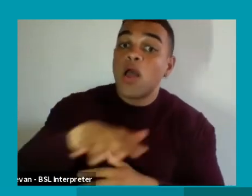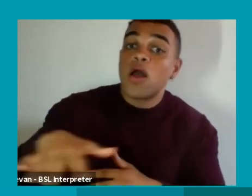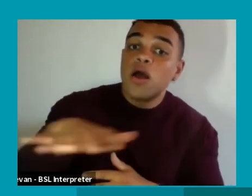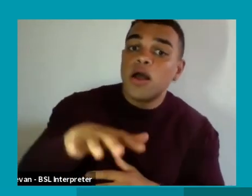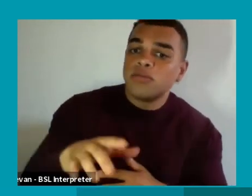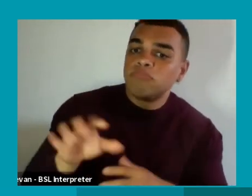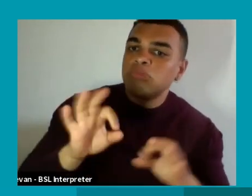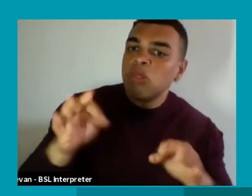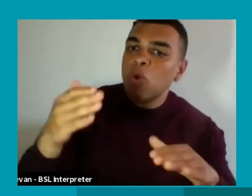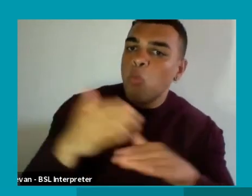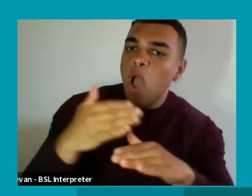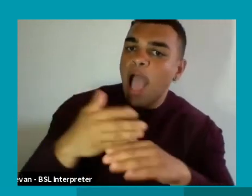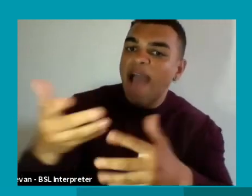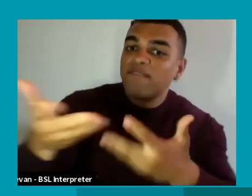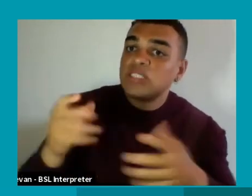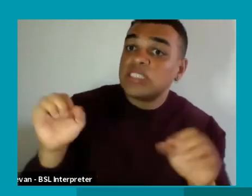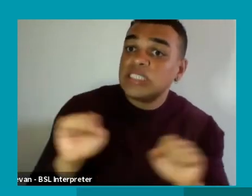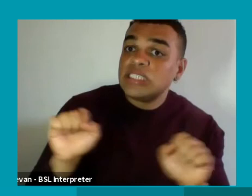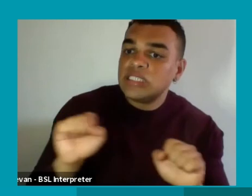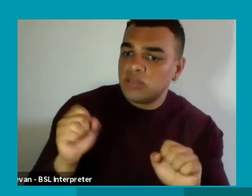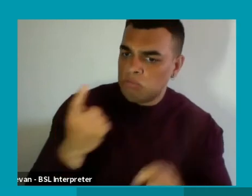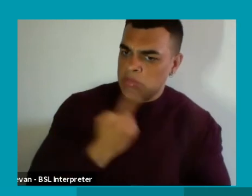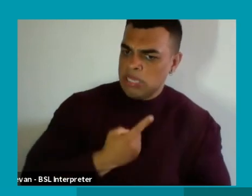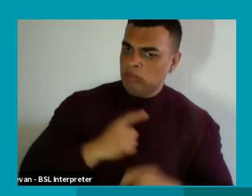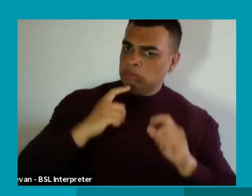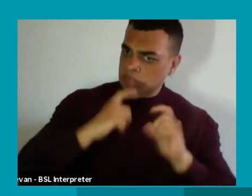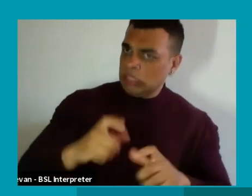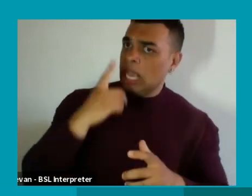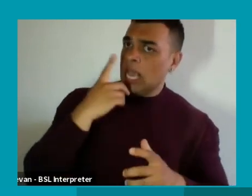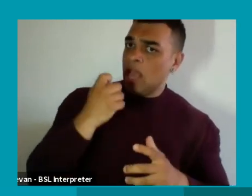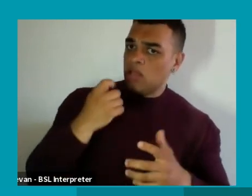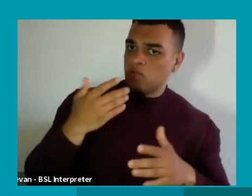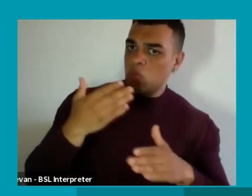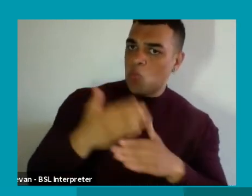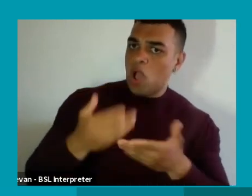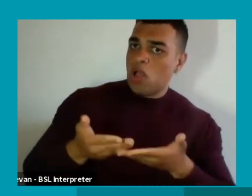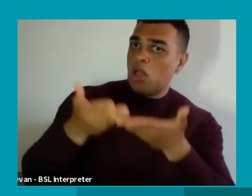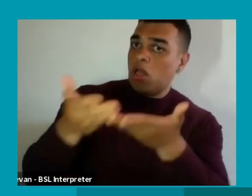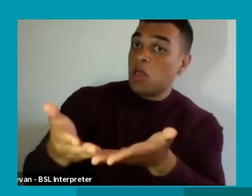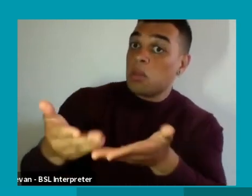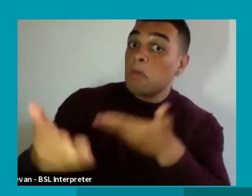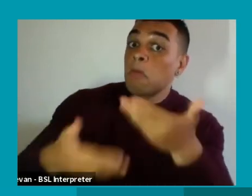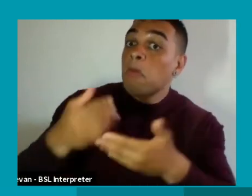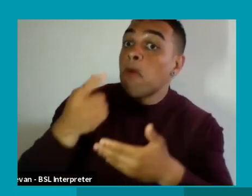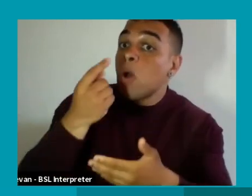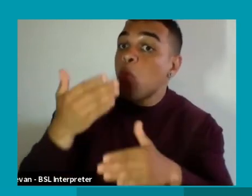Question shortly but but but yes, speculative applications can work, so that's about knowing the sort of work that the organization does.